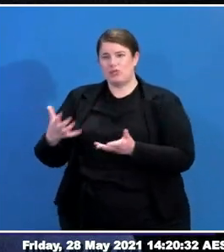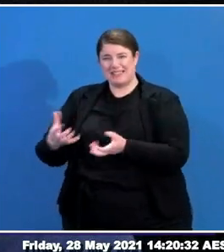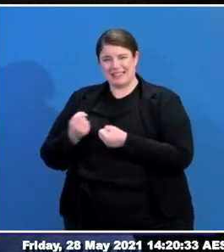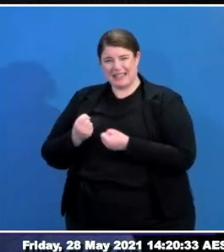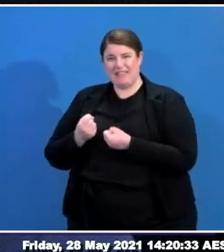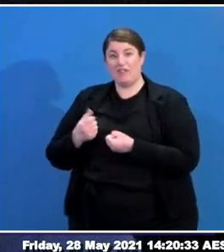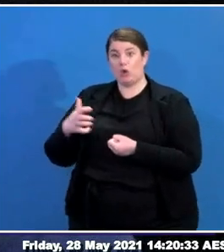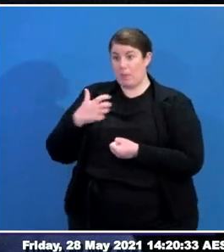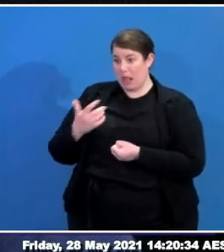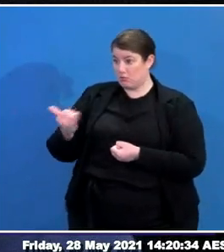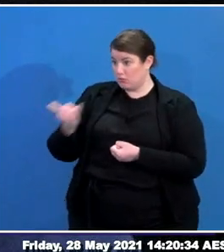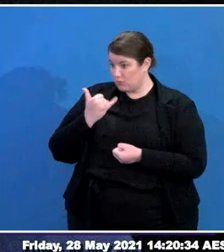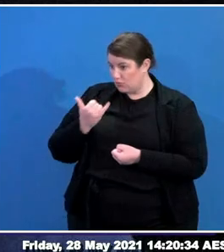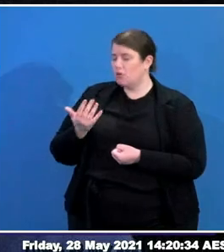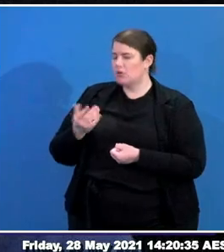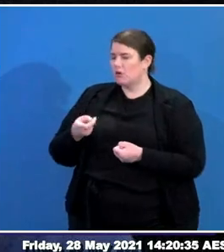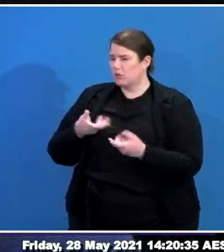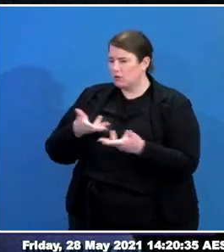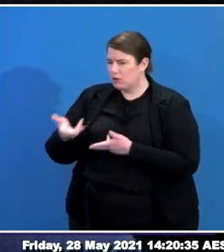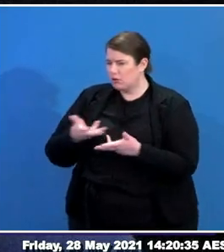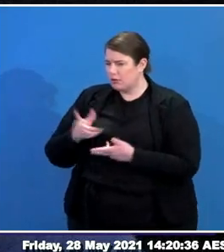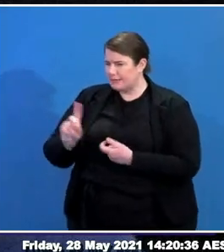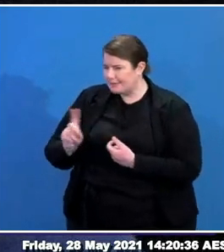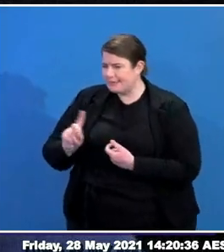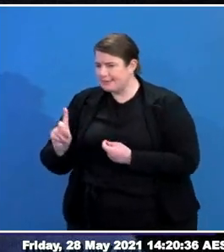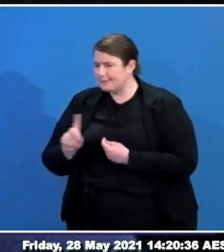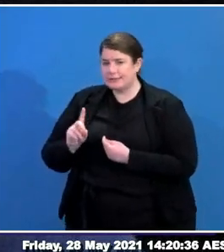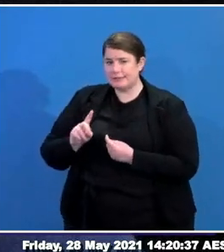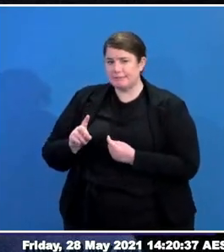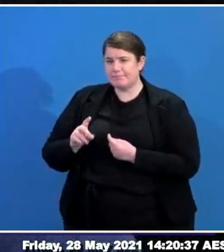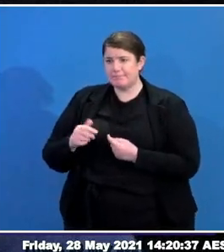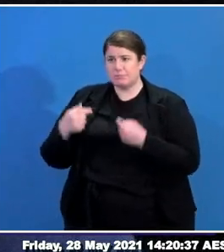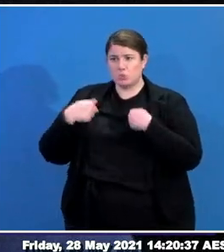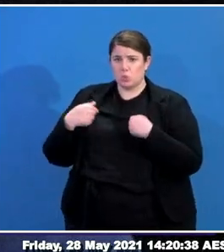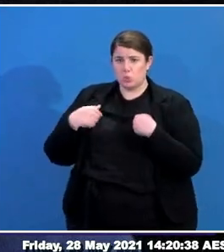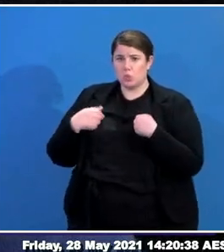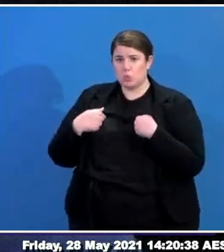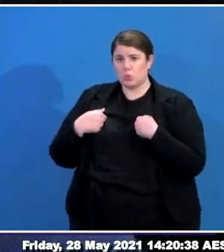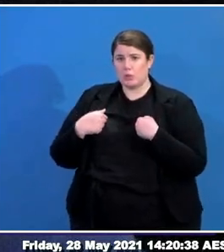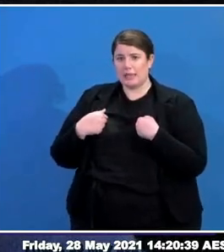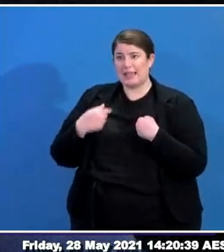trying to understand whether or not the Commission has jurisdiction for